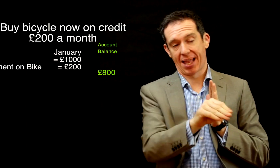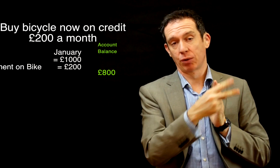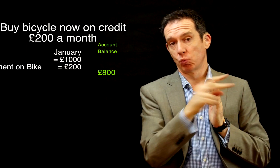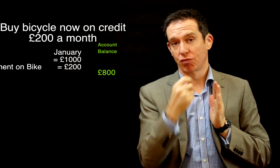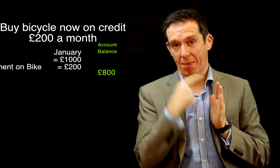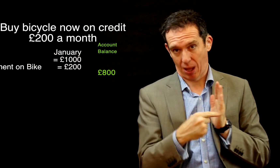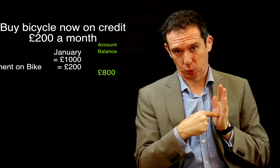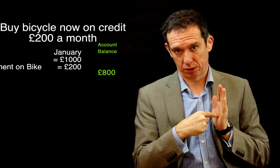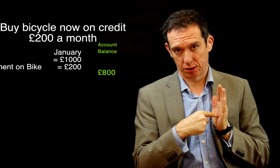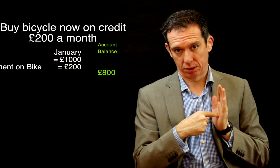…and pay £200.